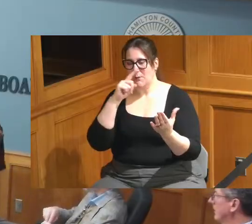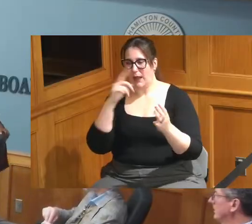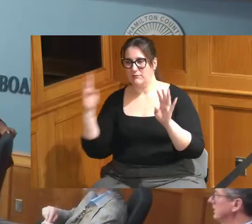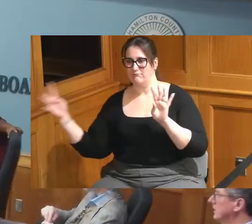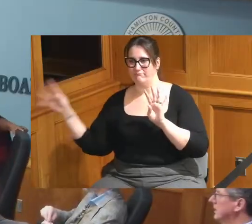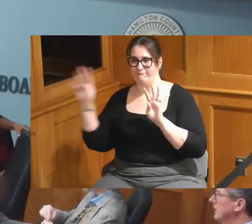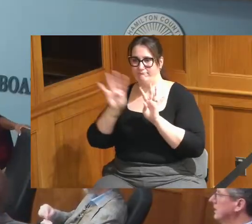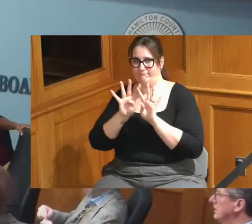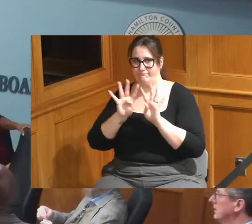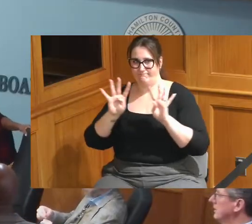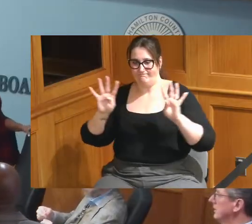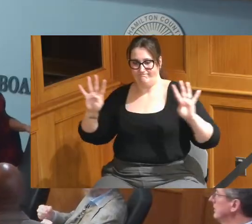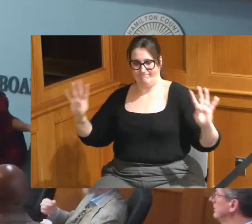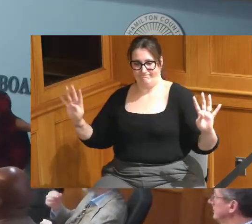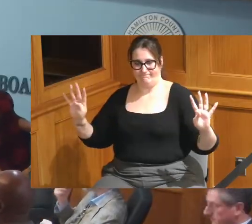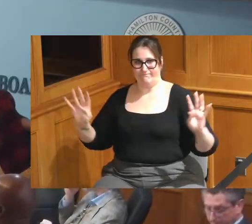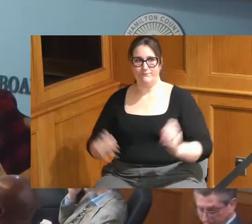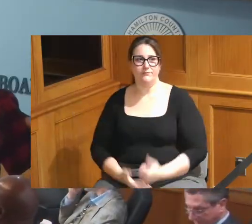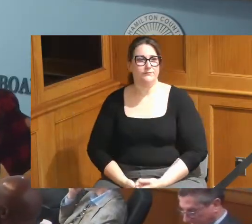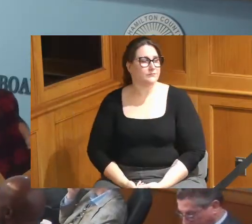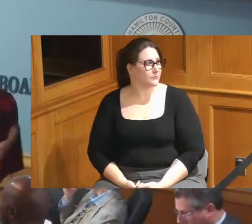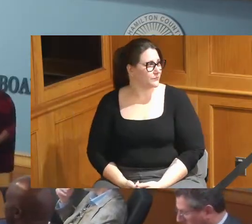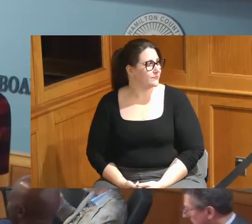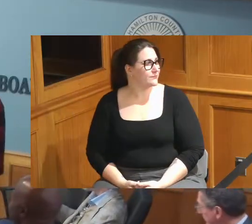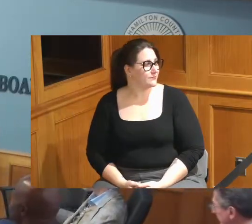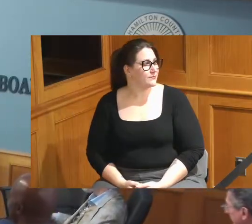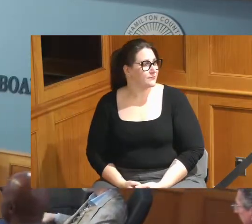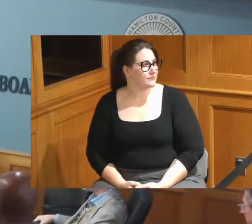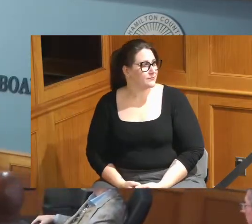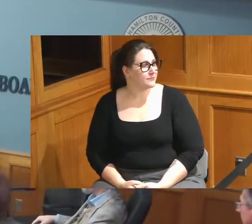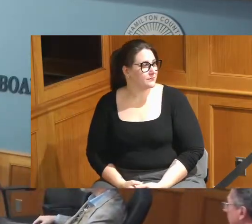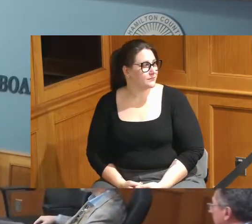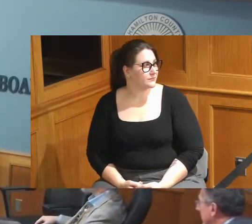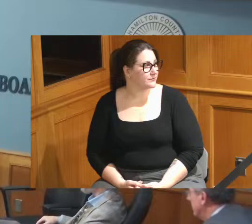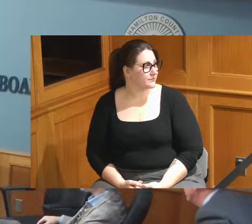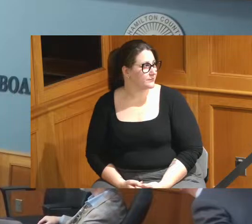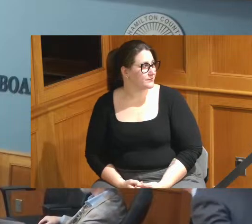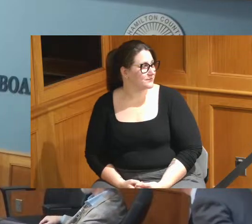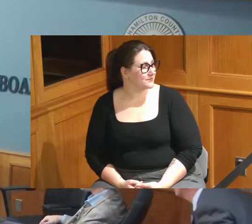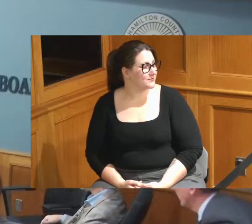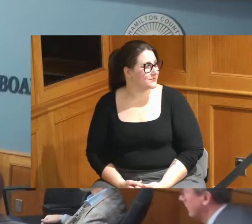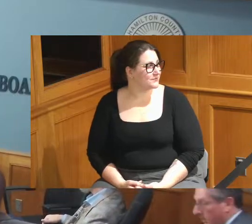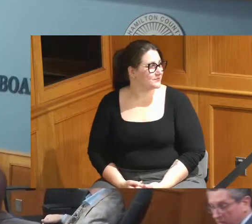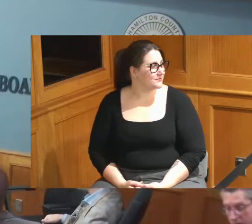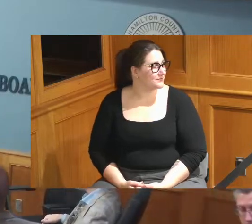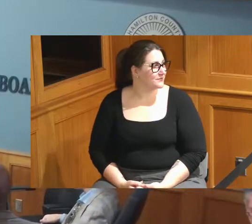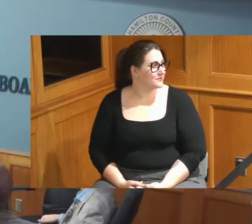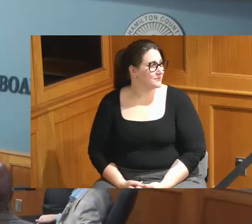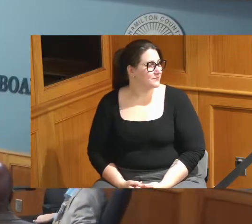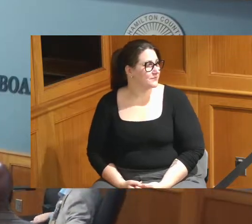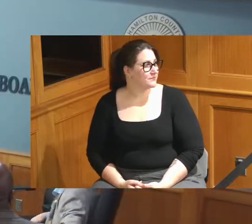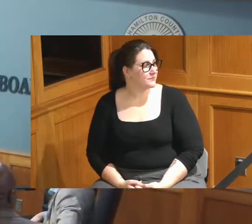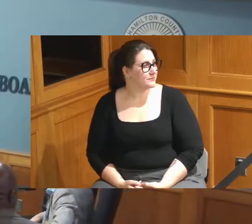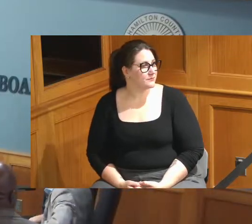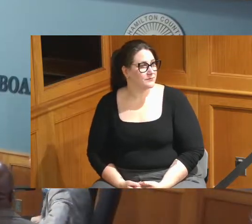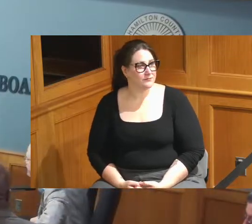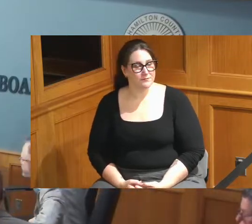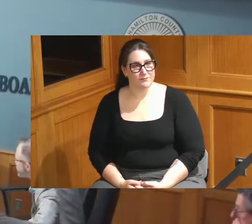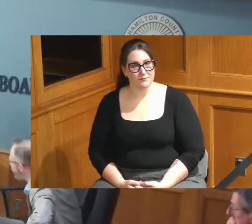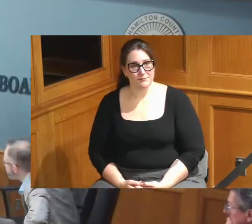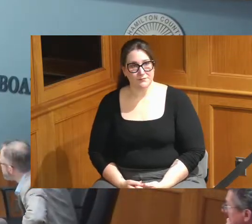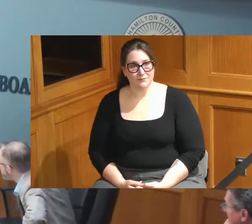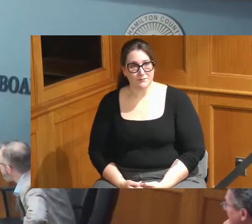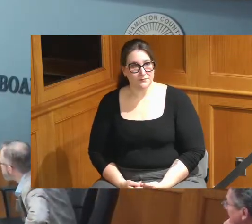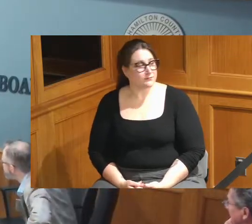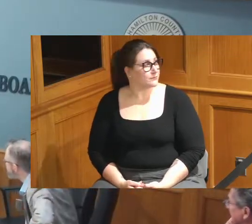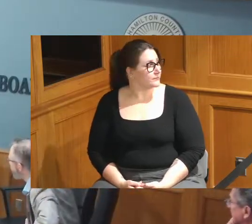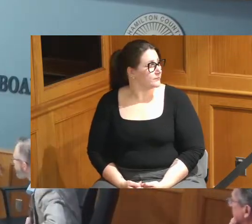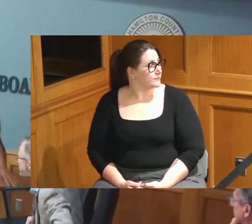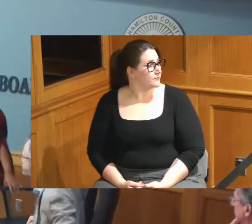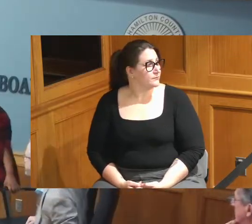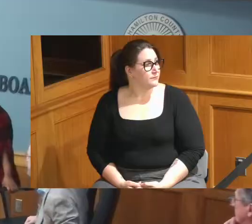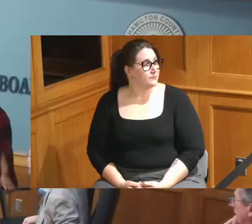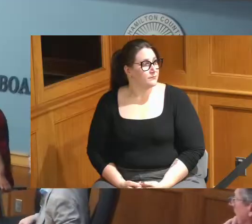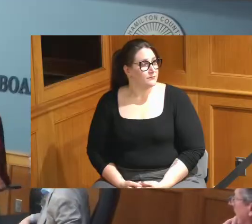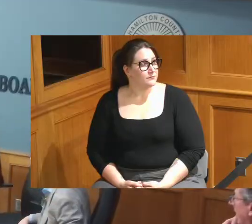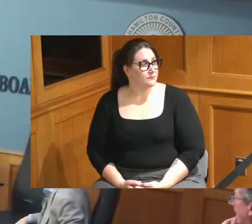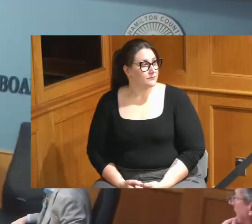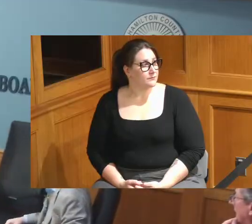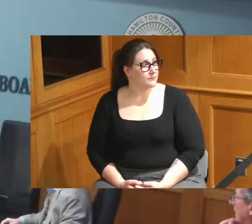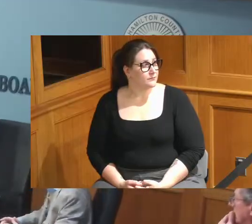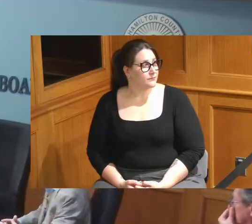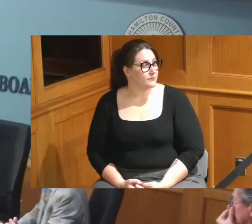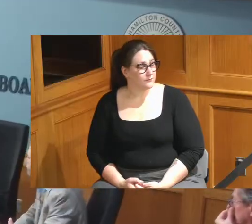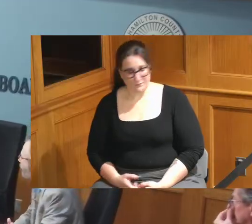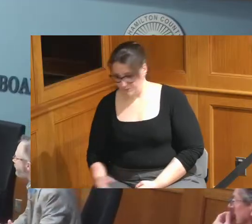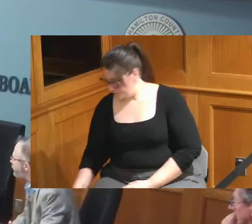these Jimmy and Gary up here with us? Yeah. Yeah. Are we sitting? Oh, all right. We're sitting.